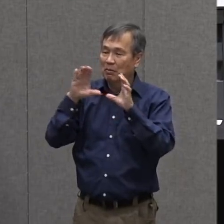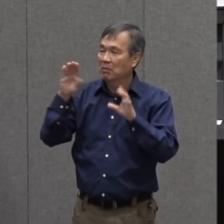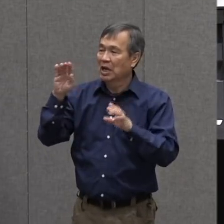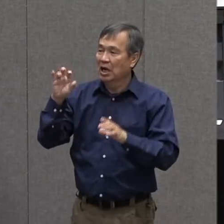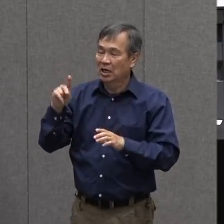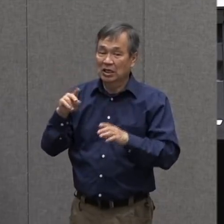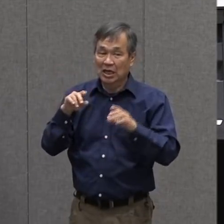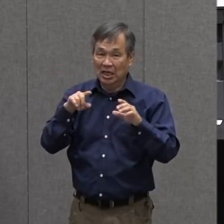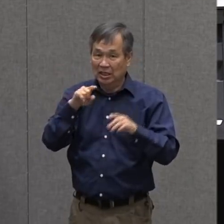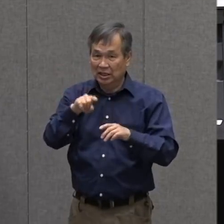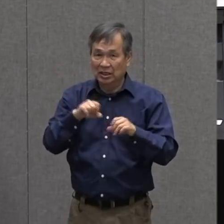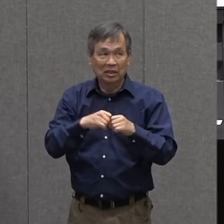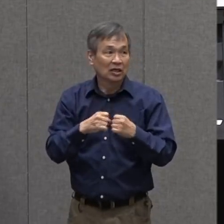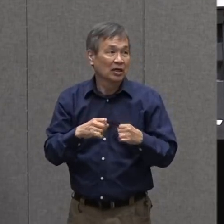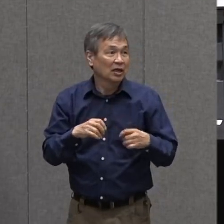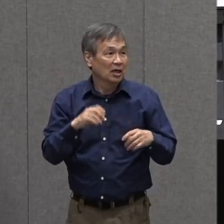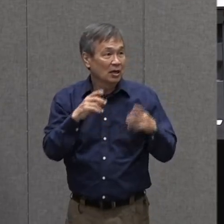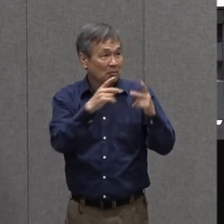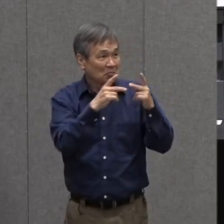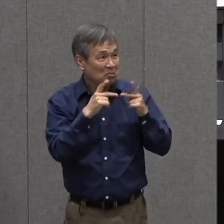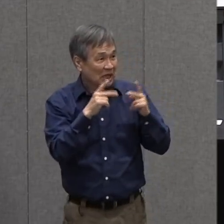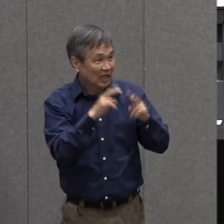and I'm kind of - Place value, spot.